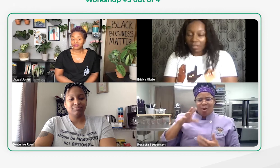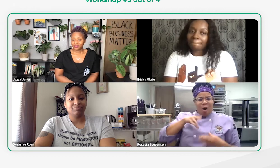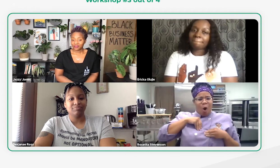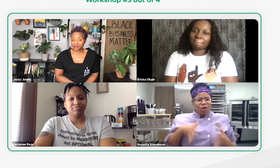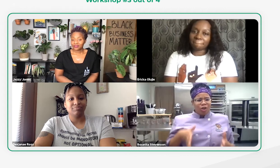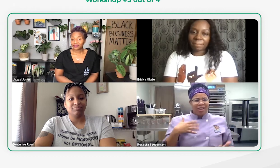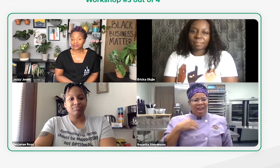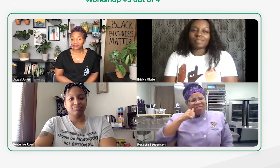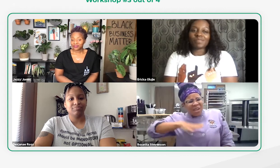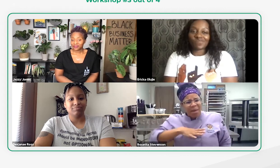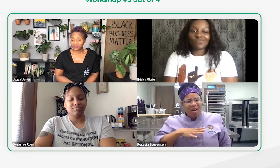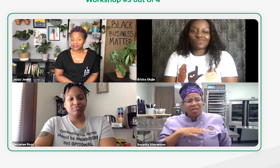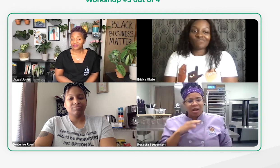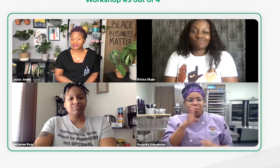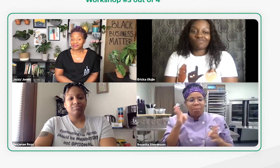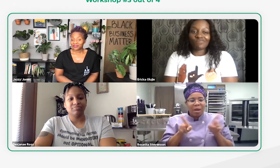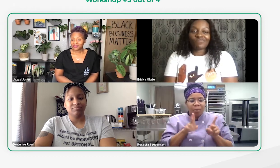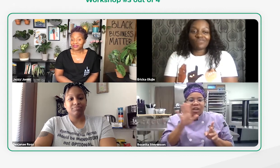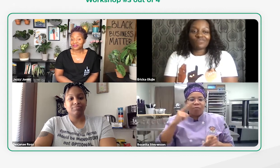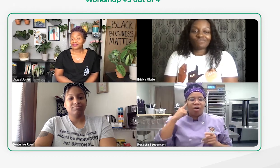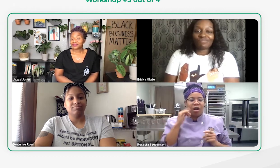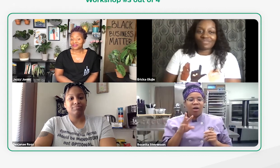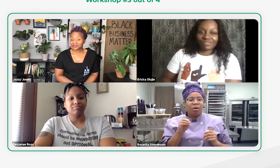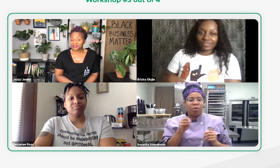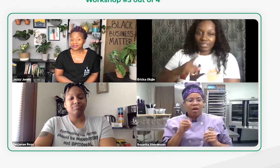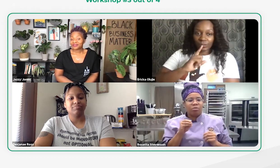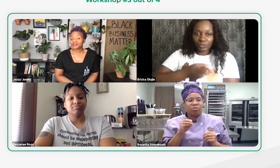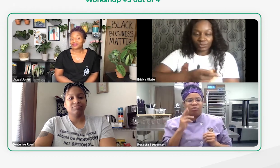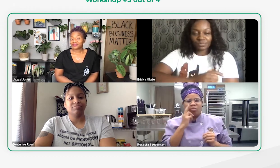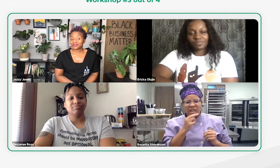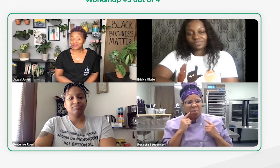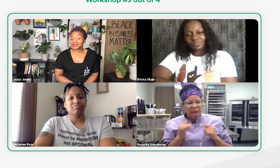You're black and your deaf and your woman and you own a business. Never people never thought